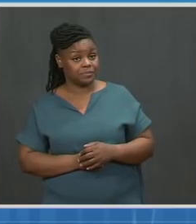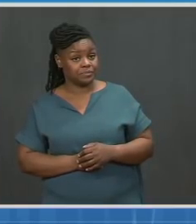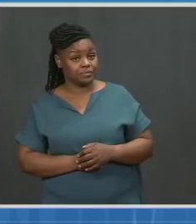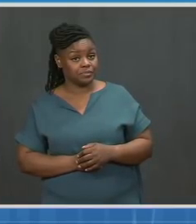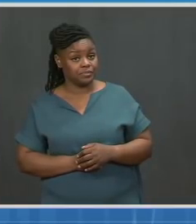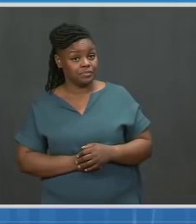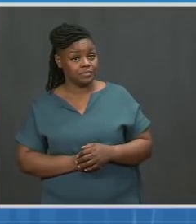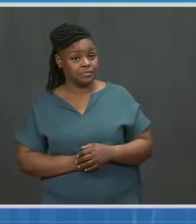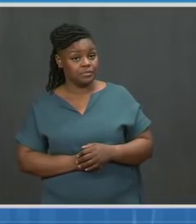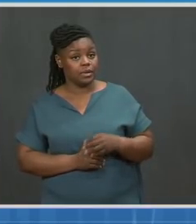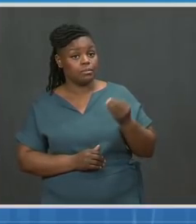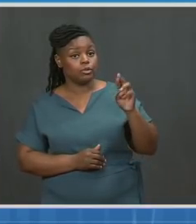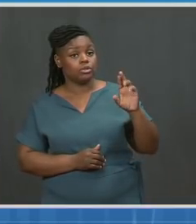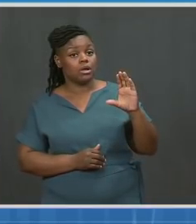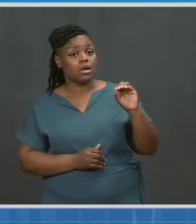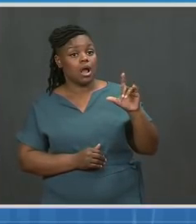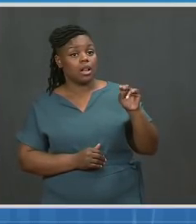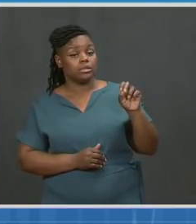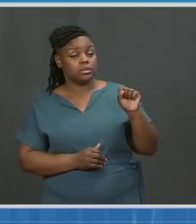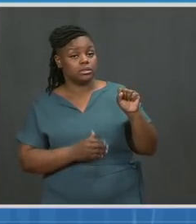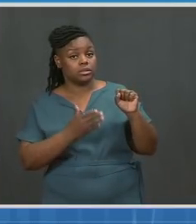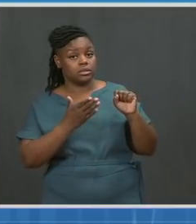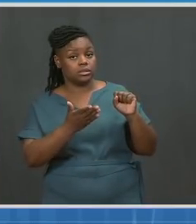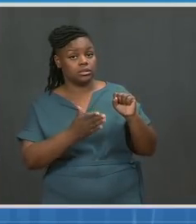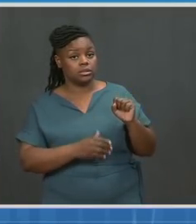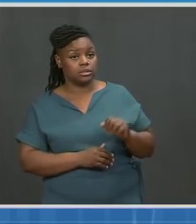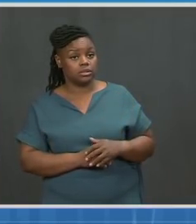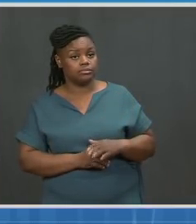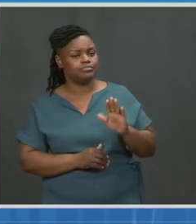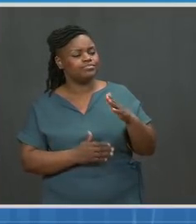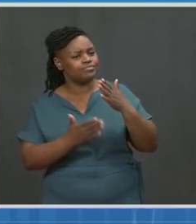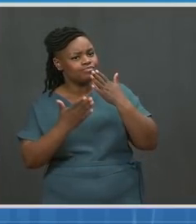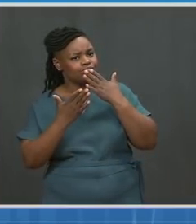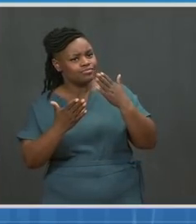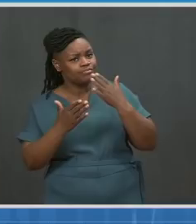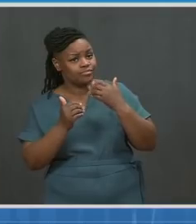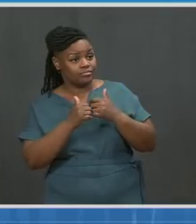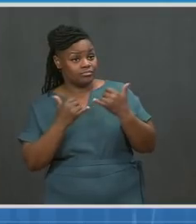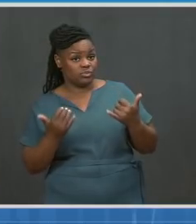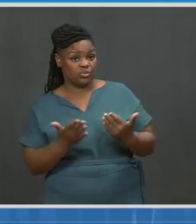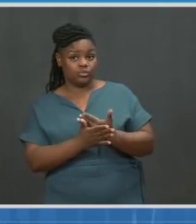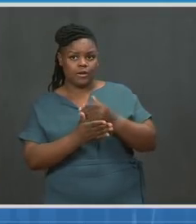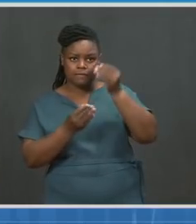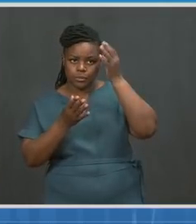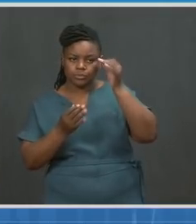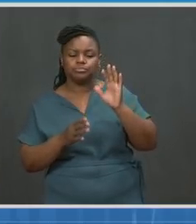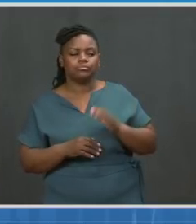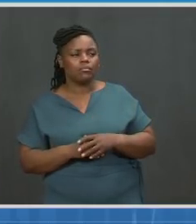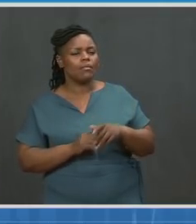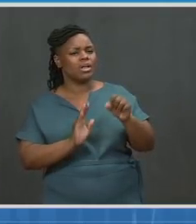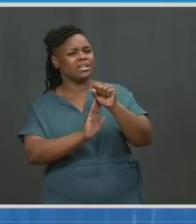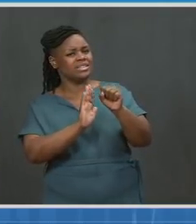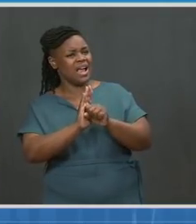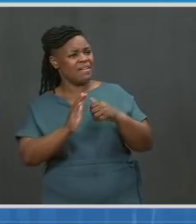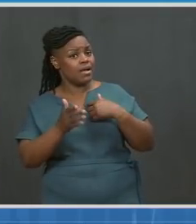The Press: Thank you very much. My question, given this new guidance: Should states that have outdoor mask requirements